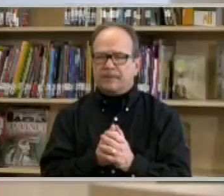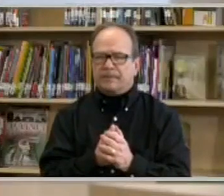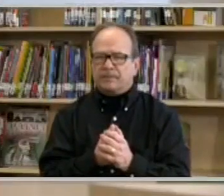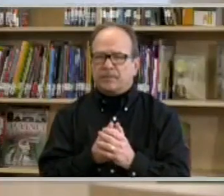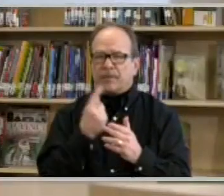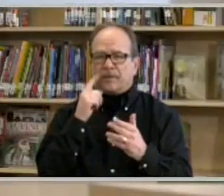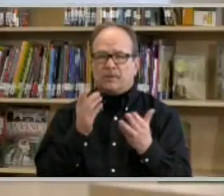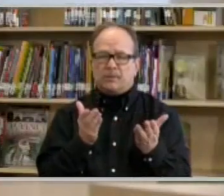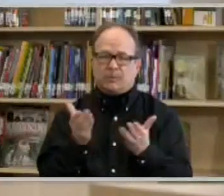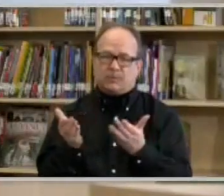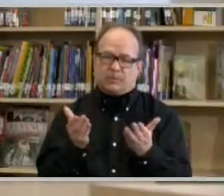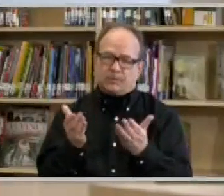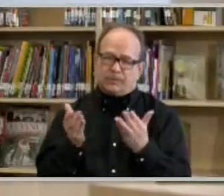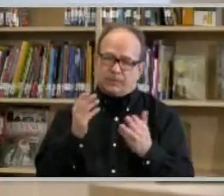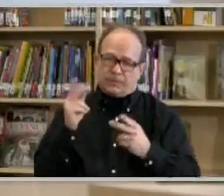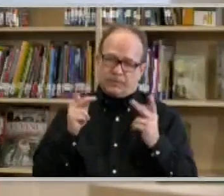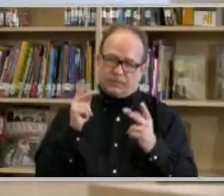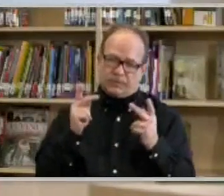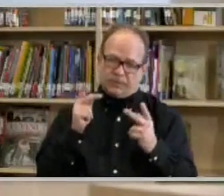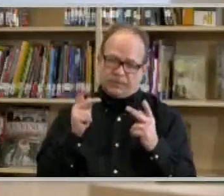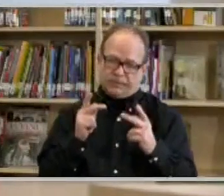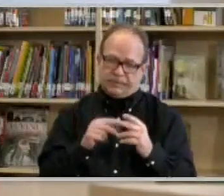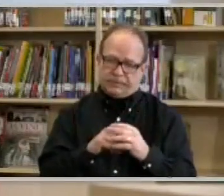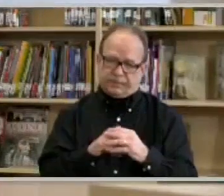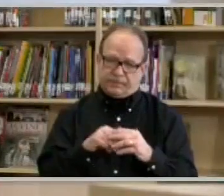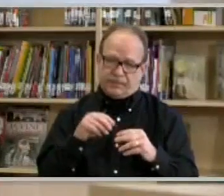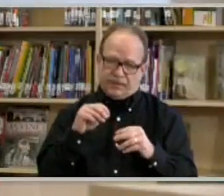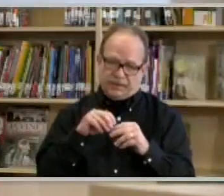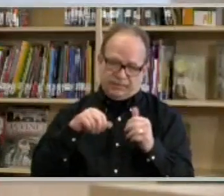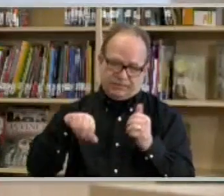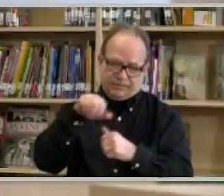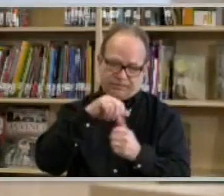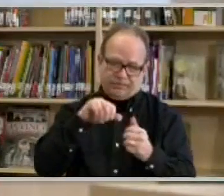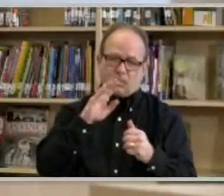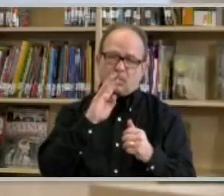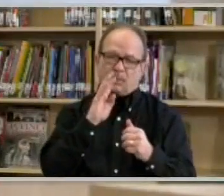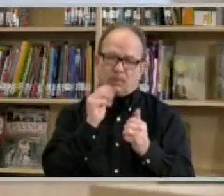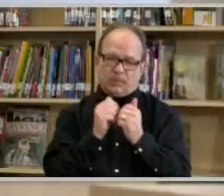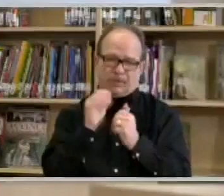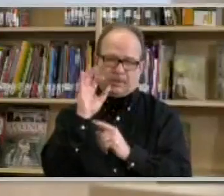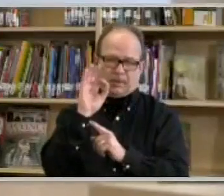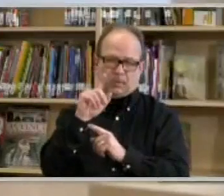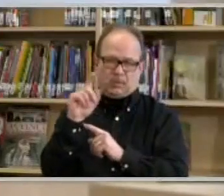HER STRATEGY IS FOR SERVING